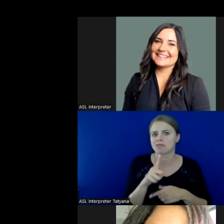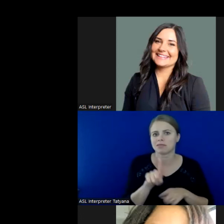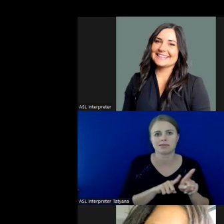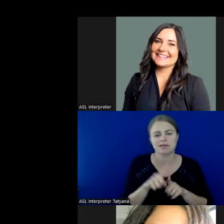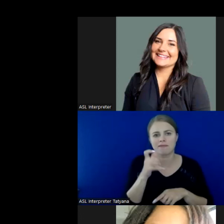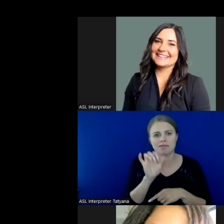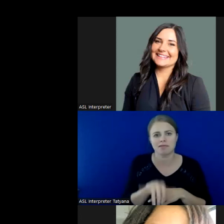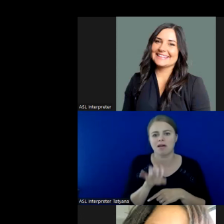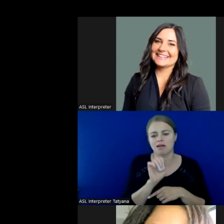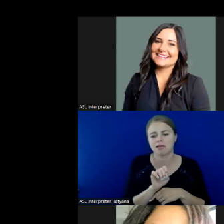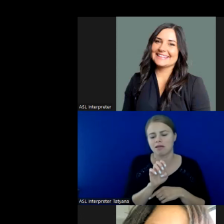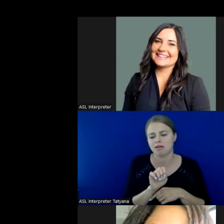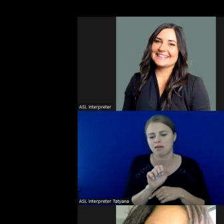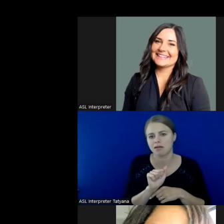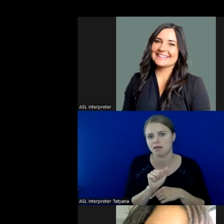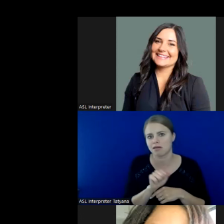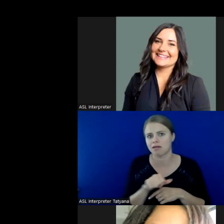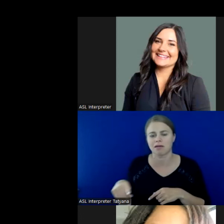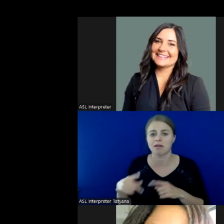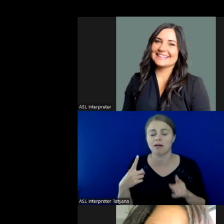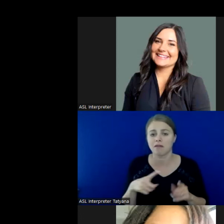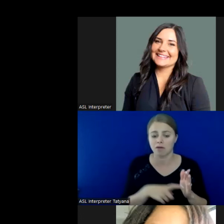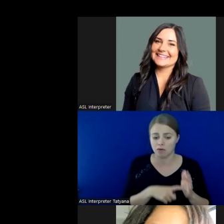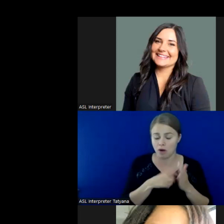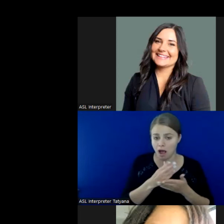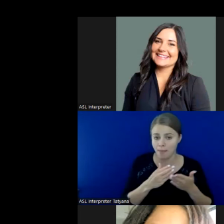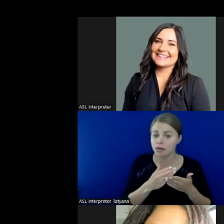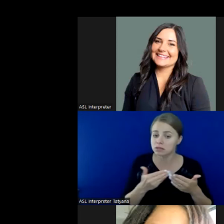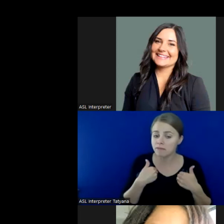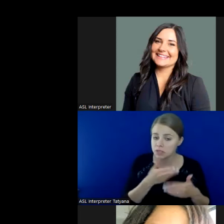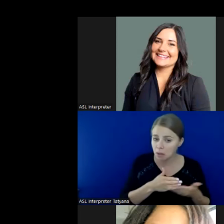For required elements, it did have some of them. It had two of the three.